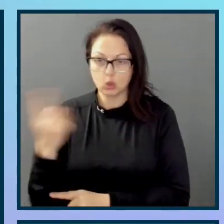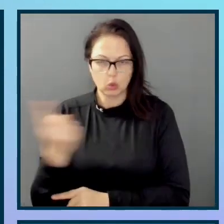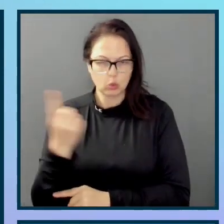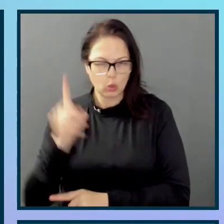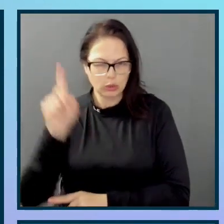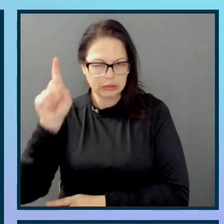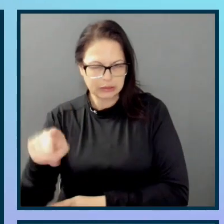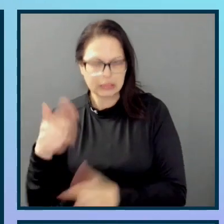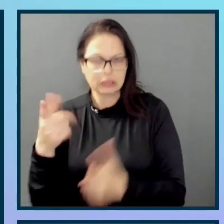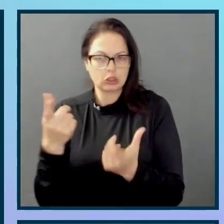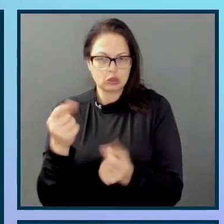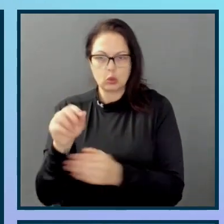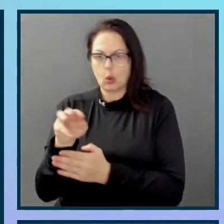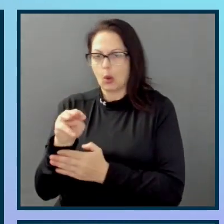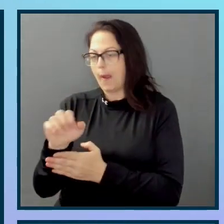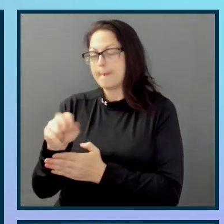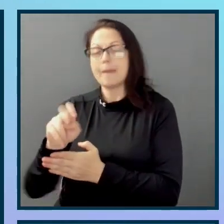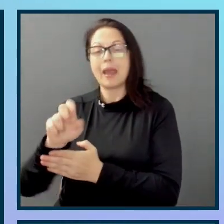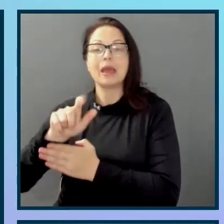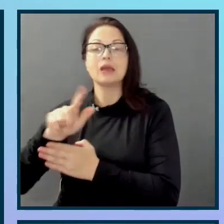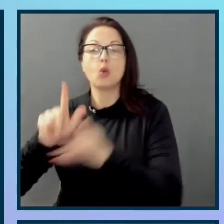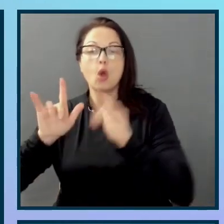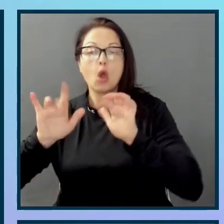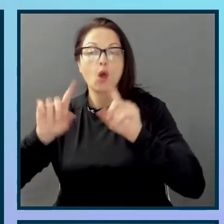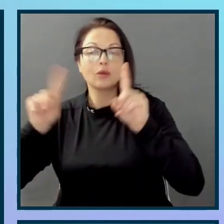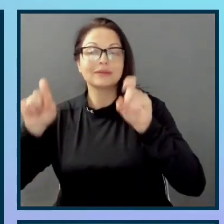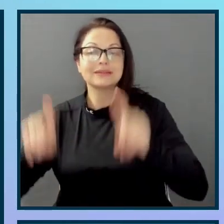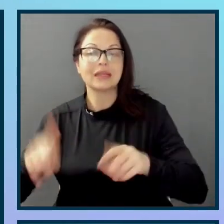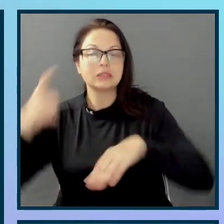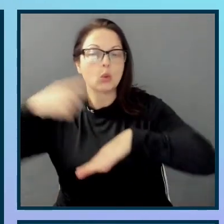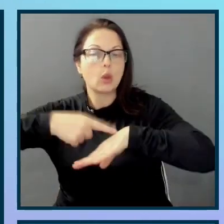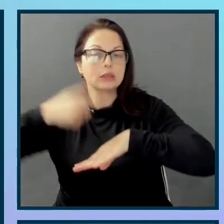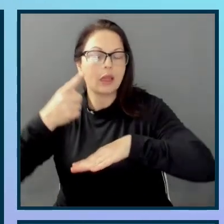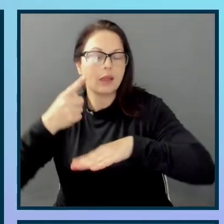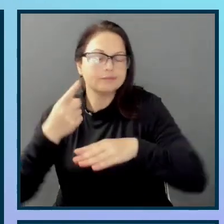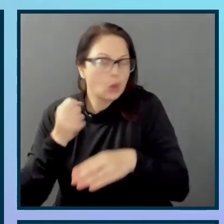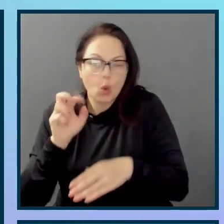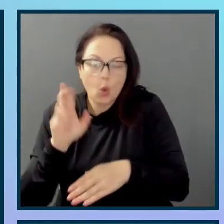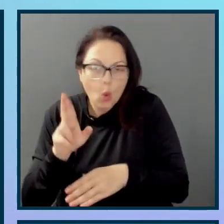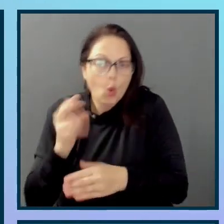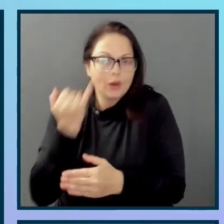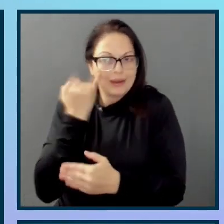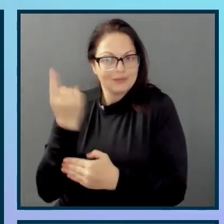unless something changes. Unless you've changed that part of the code. And so, take that testing